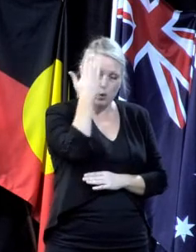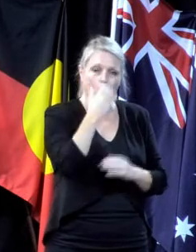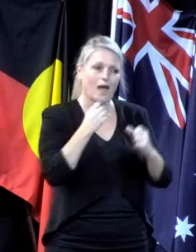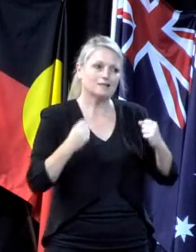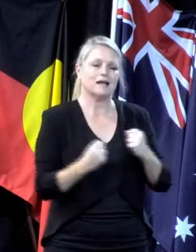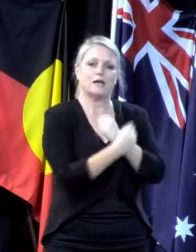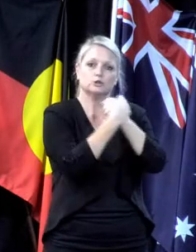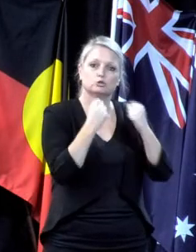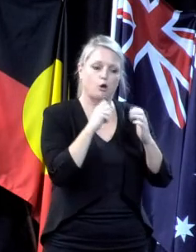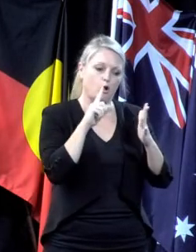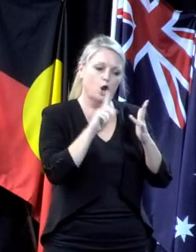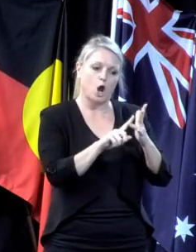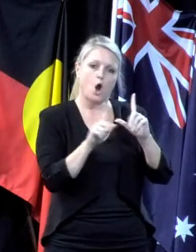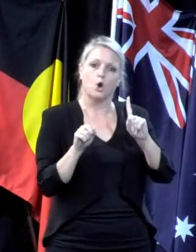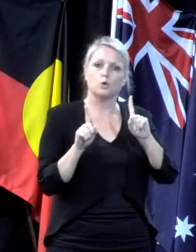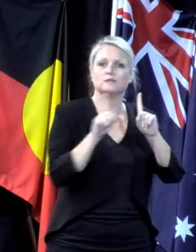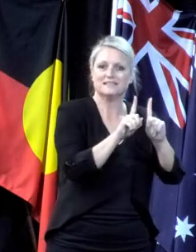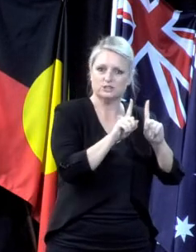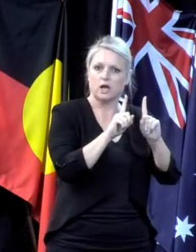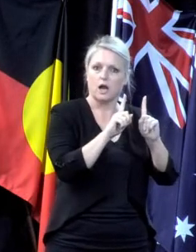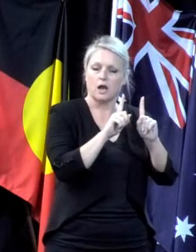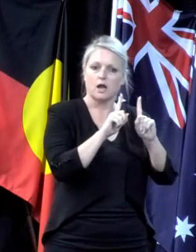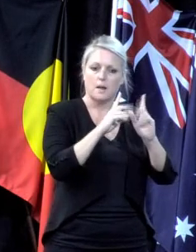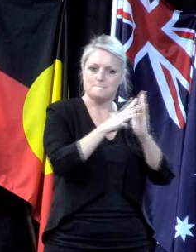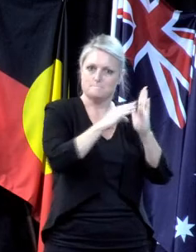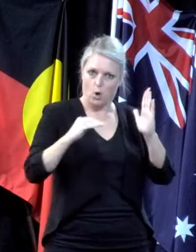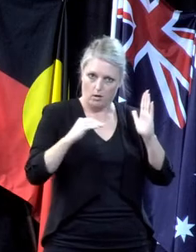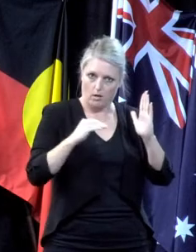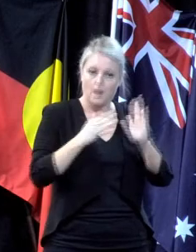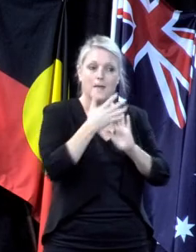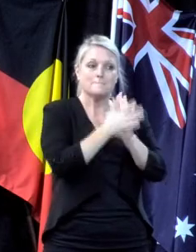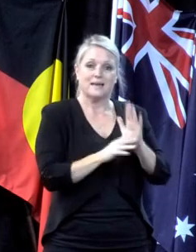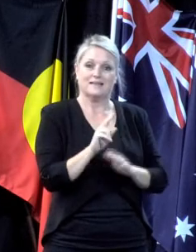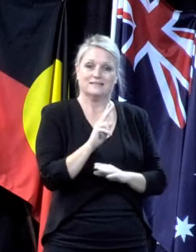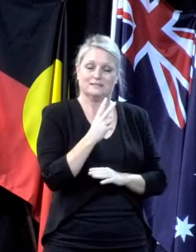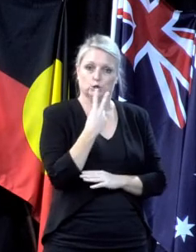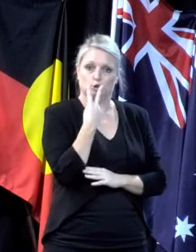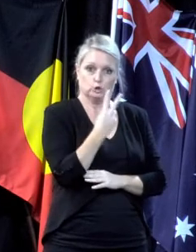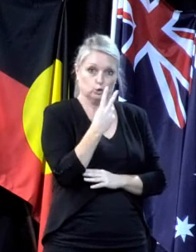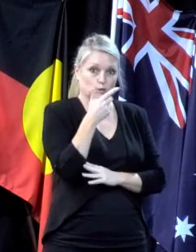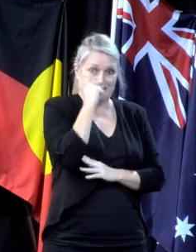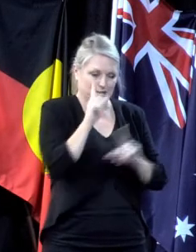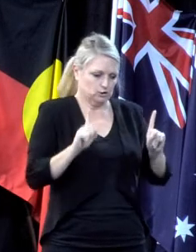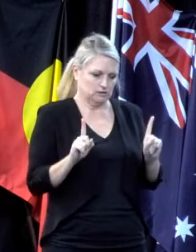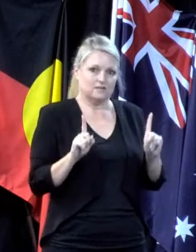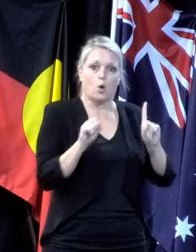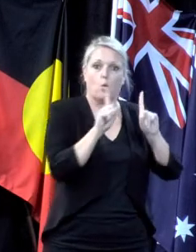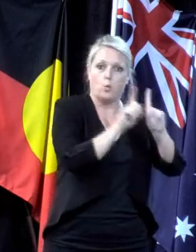Now, ideally for you that means two teachers in a room rather than a teacher and a teacher aide. That’s correct. Okay.